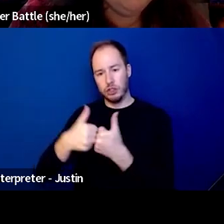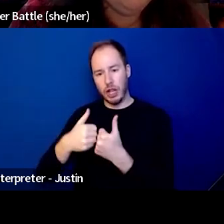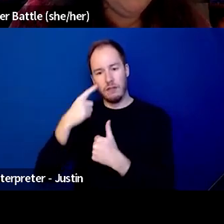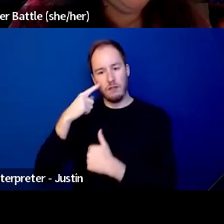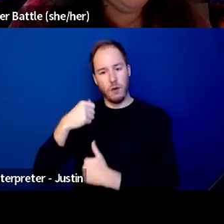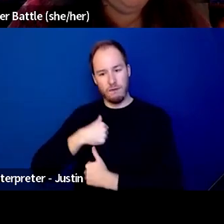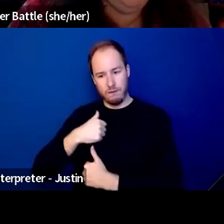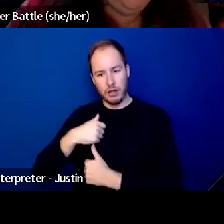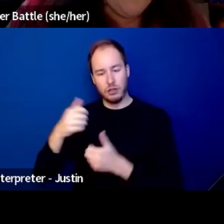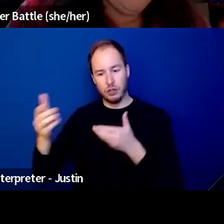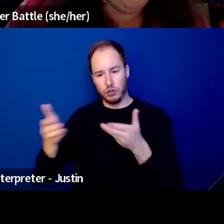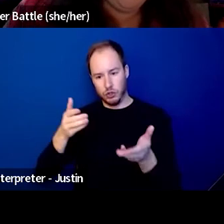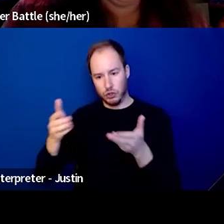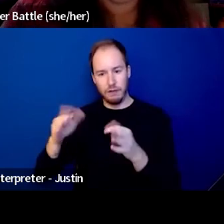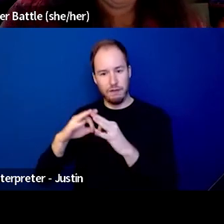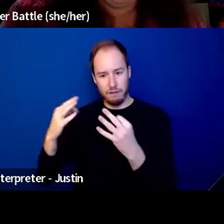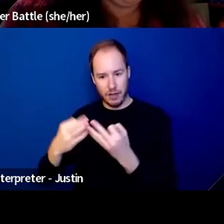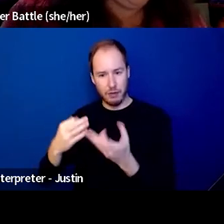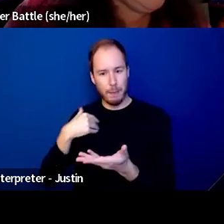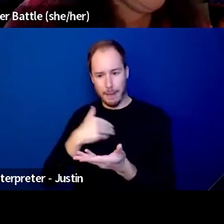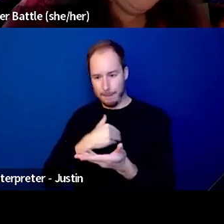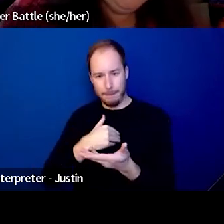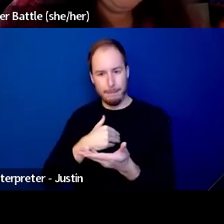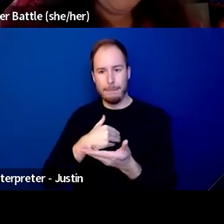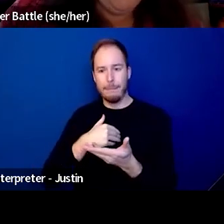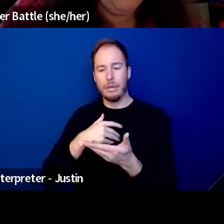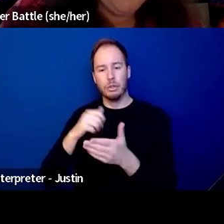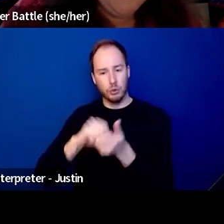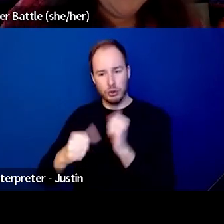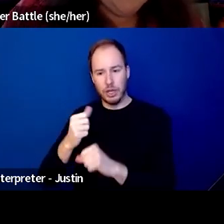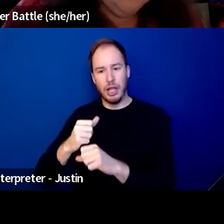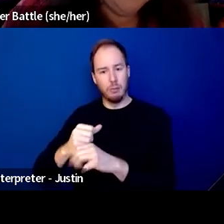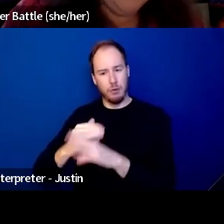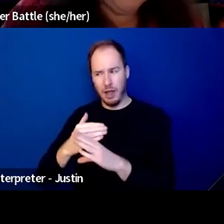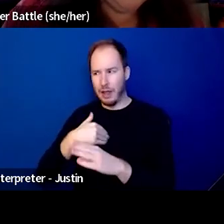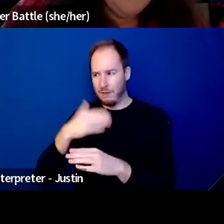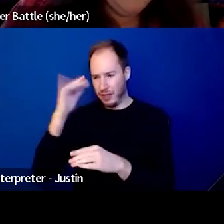and service family members suicide prevention. Sorry, if I'm saying that wrong, it's a lot of words.